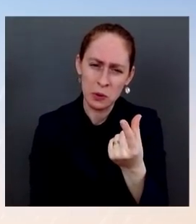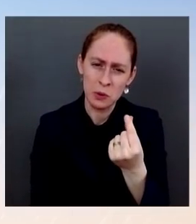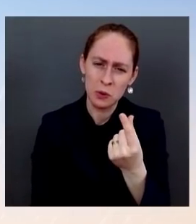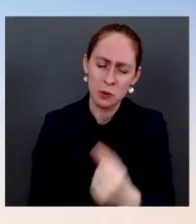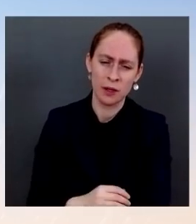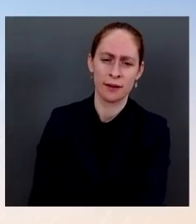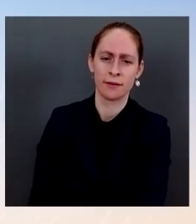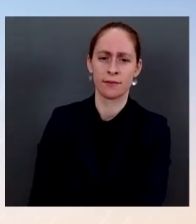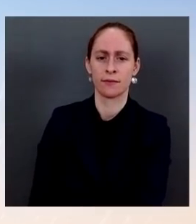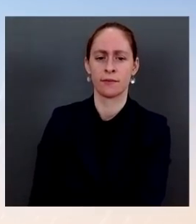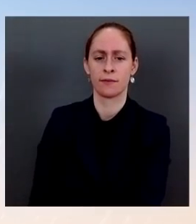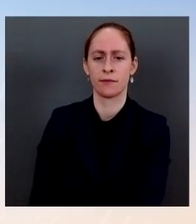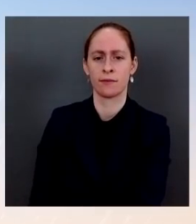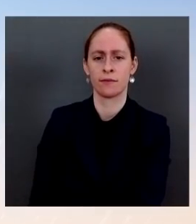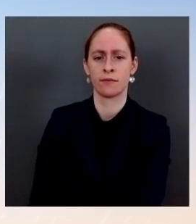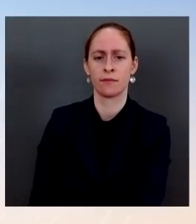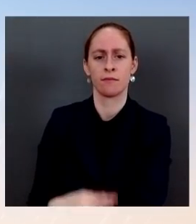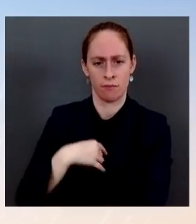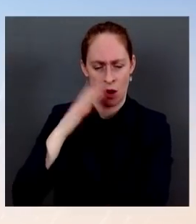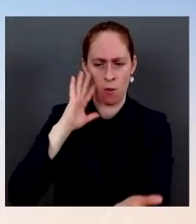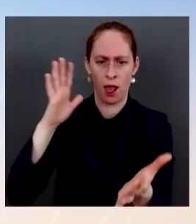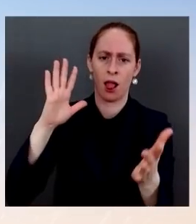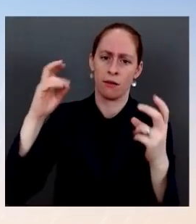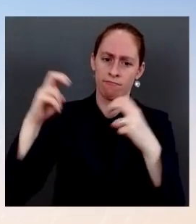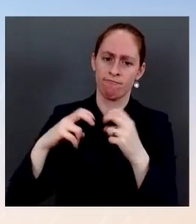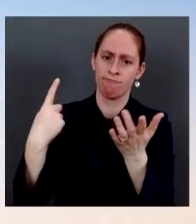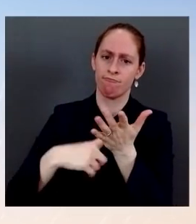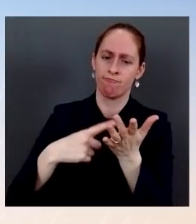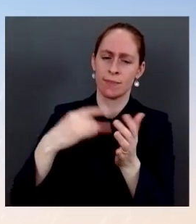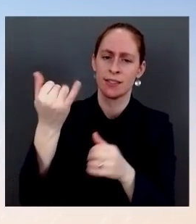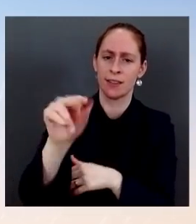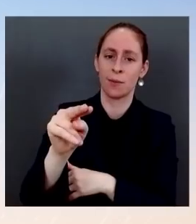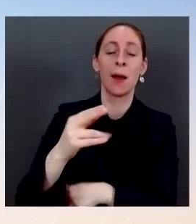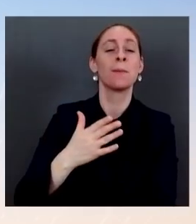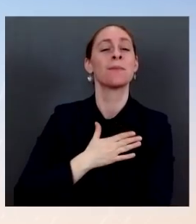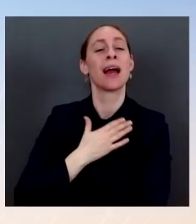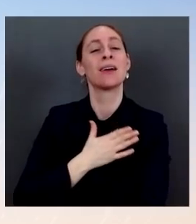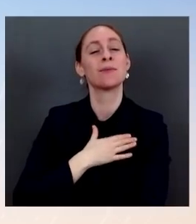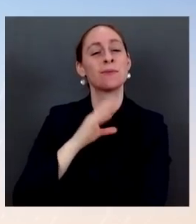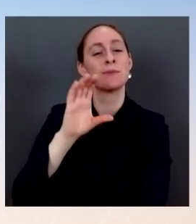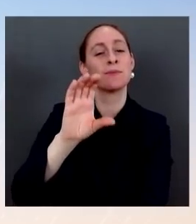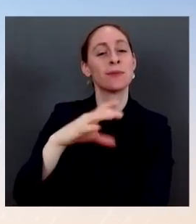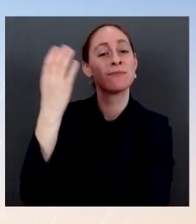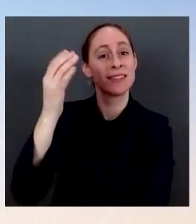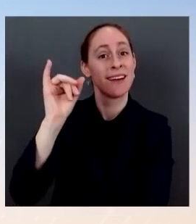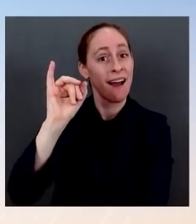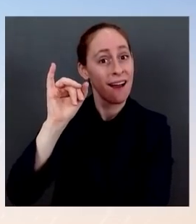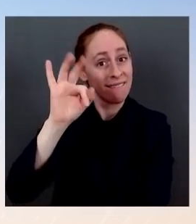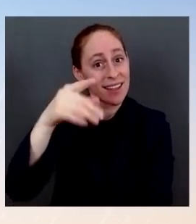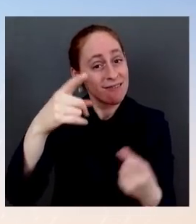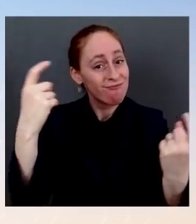Merry Christmas to those who celebrate. The Press: Merry Christmas and Happy New Year. Ms. Psaki: And Happy New Year. Yes.